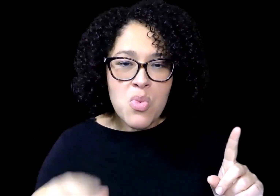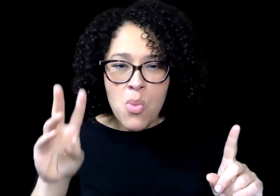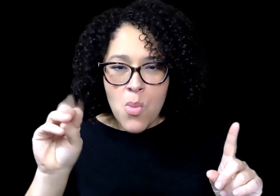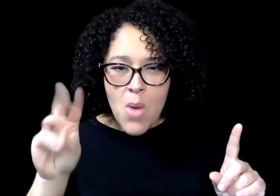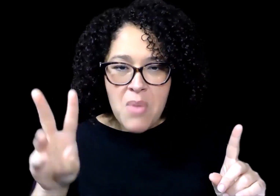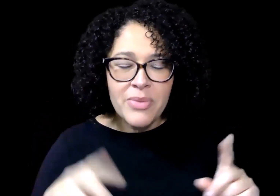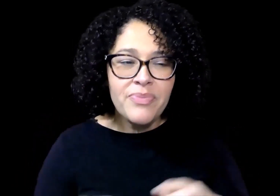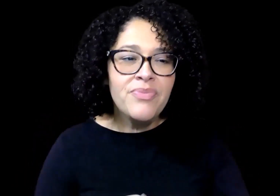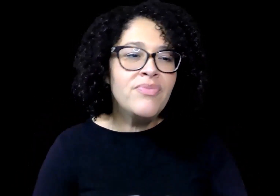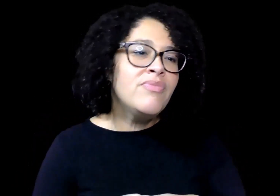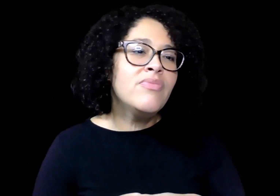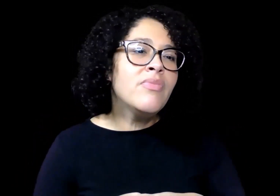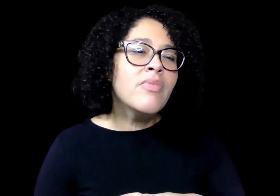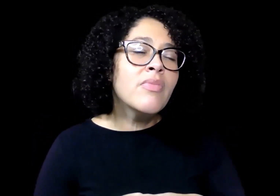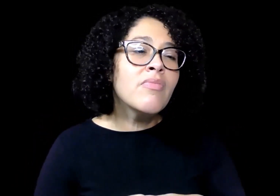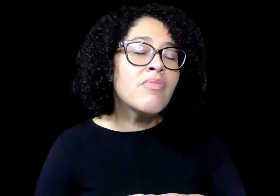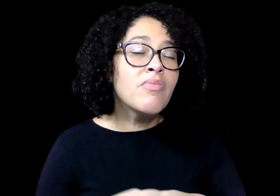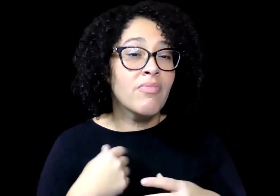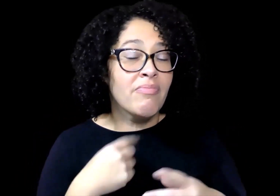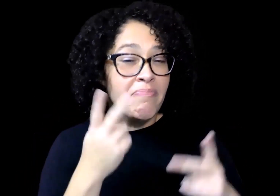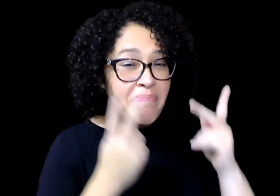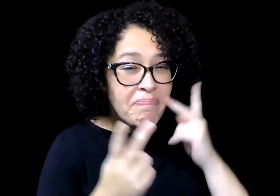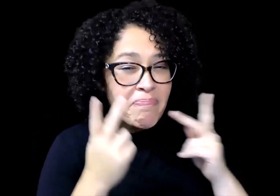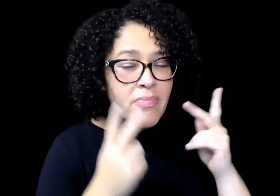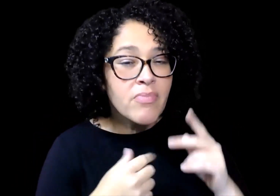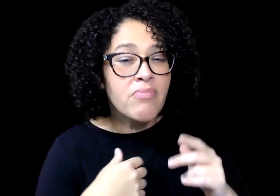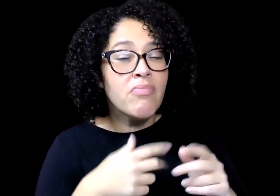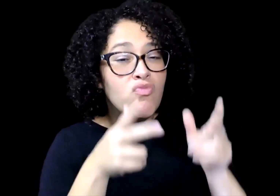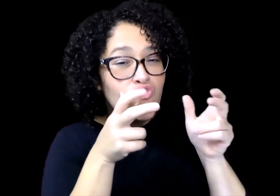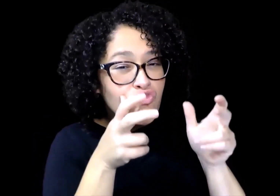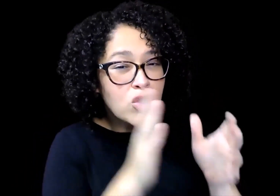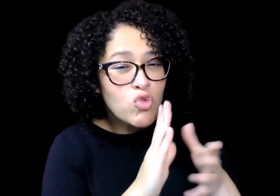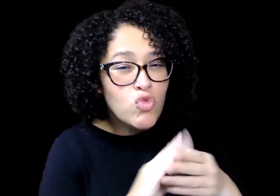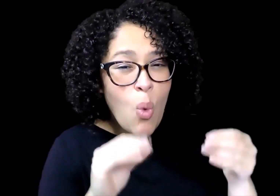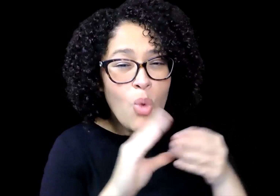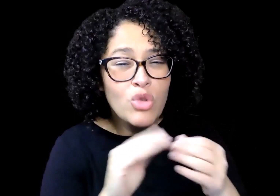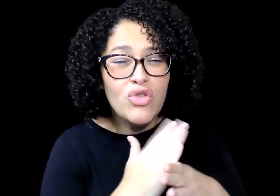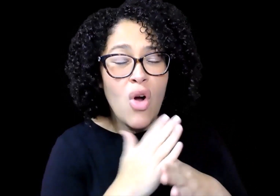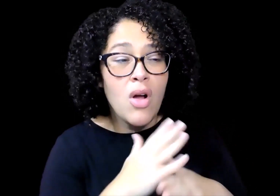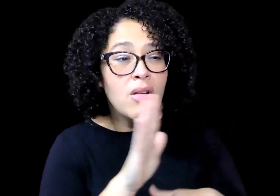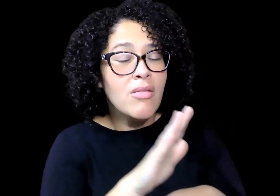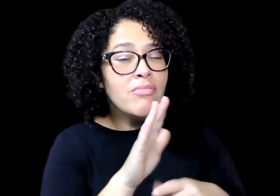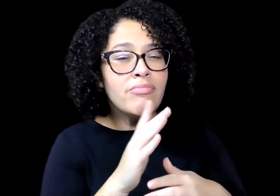what a journey I was actually one of the board members and I learned so much I listen to the